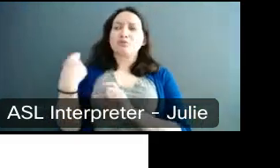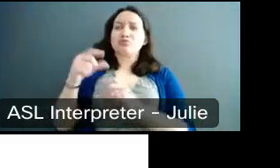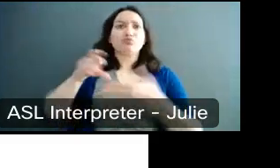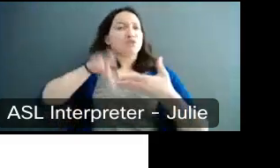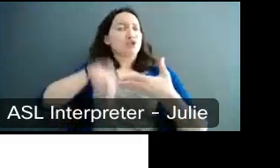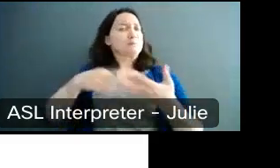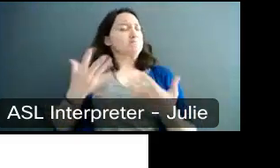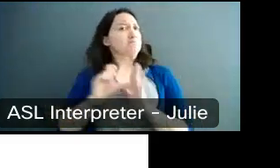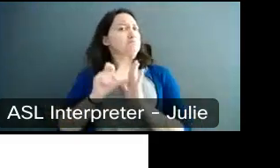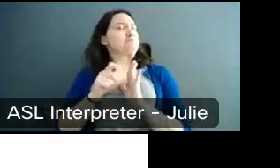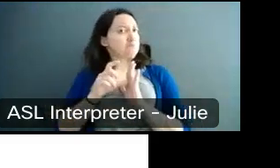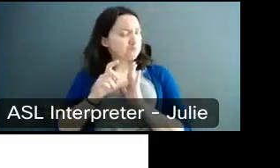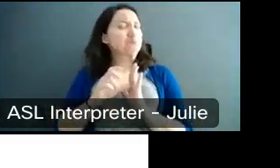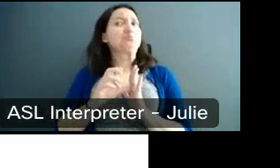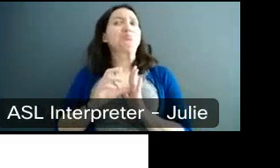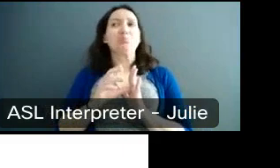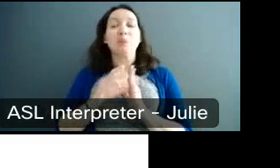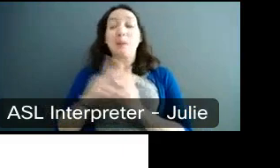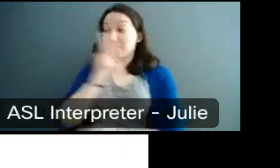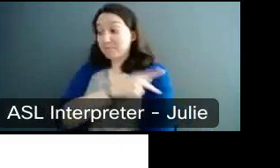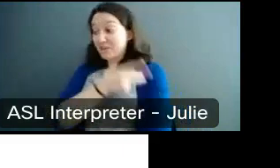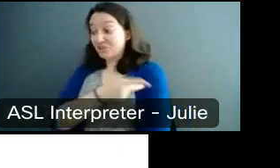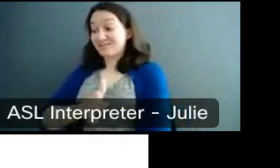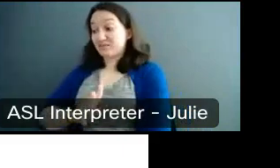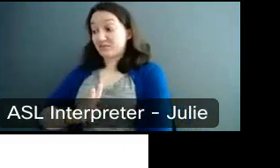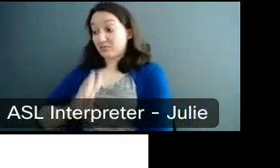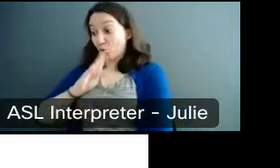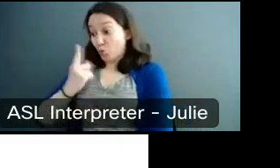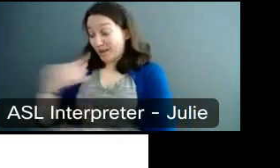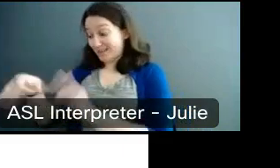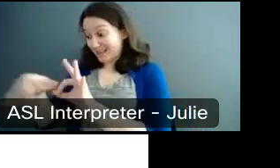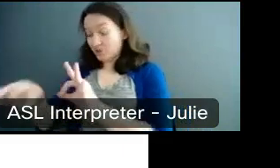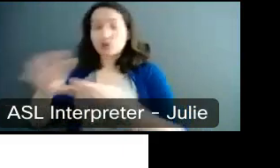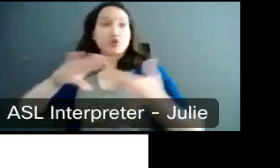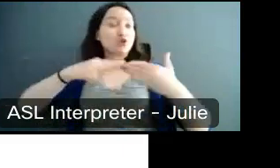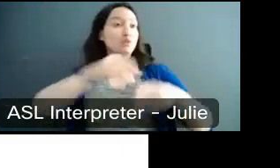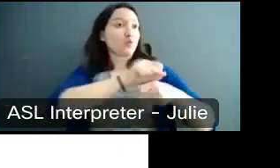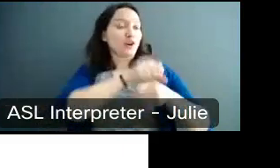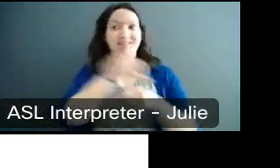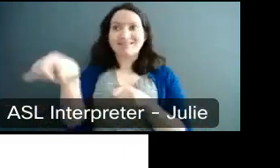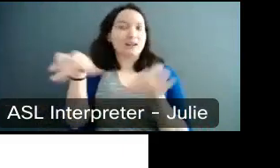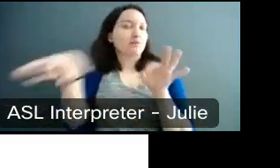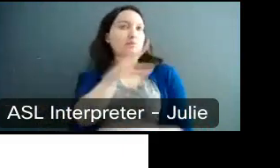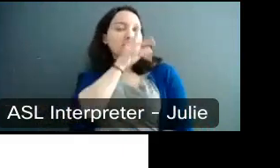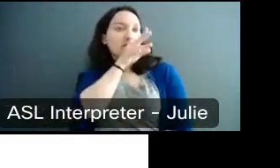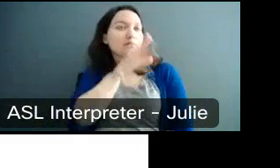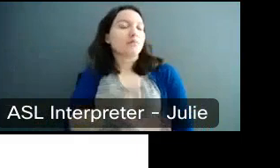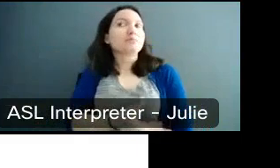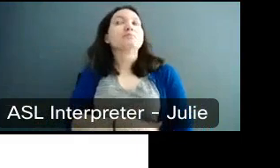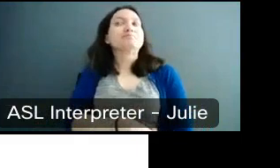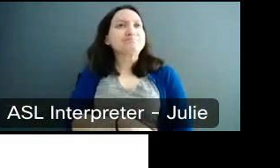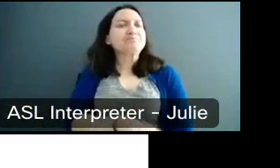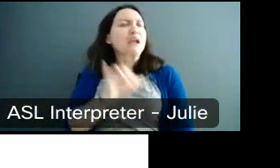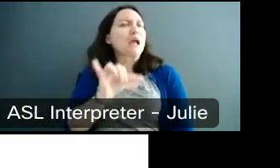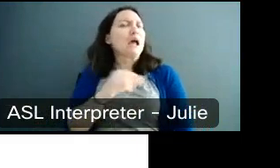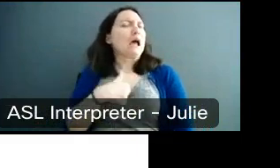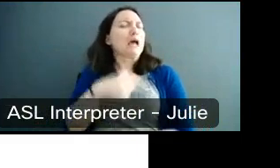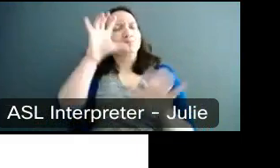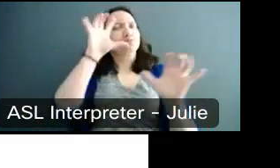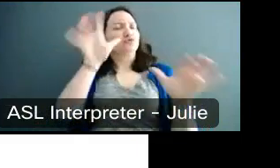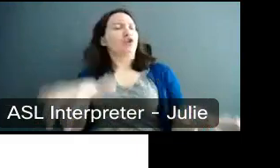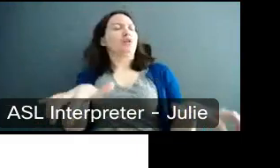Between patients that spoke 1 language, and then the community of work, and I spoke the same language and I was like, I couldn't believe it and a lot of it was.